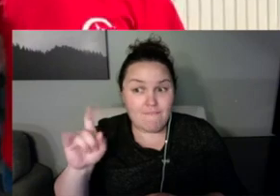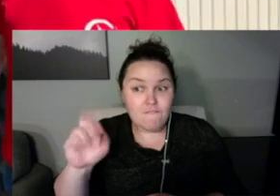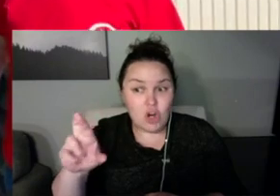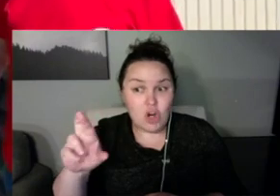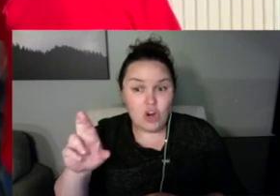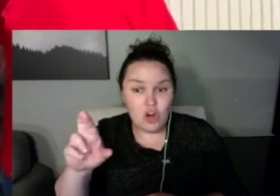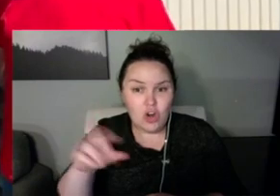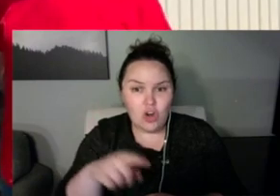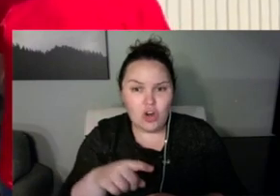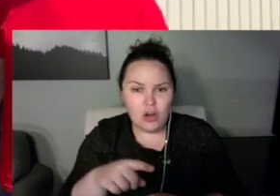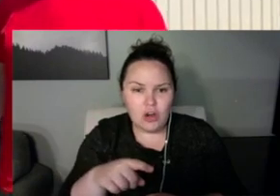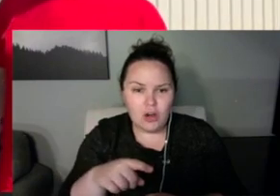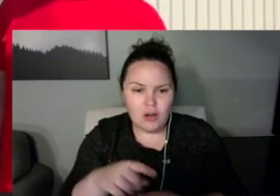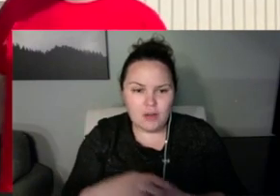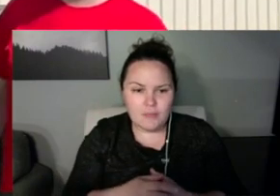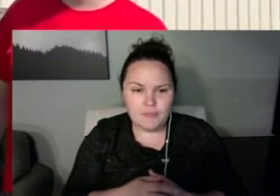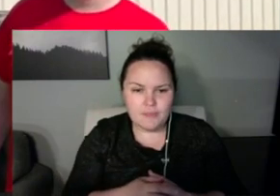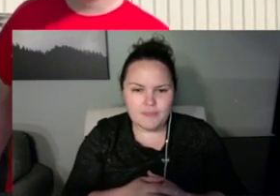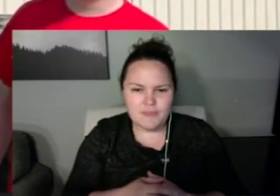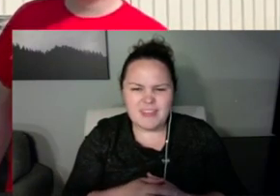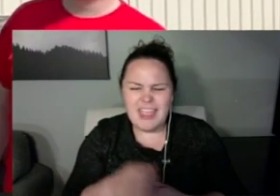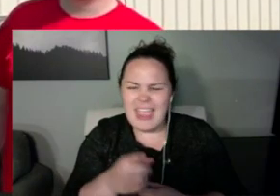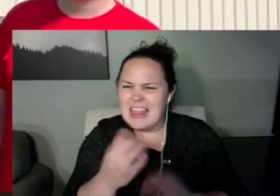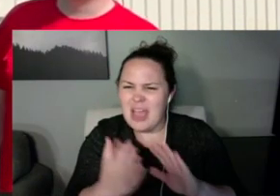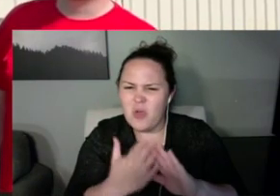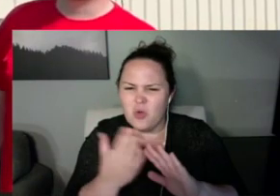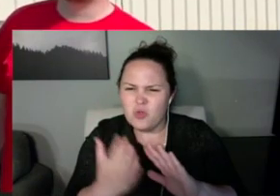that running something on gasoline wasn't my thing.